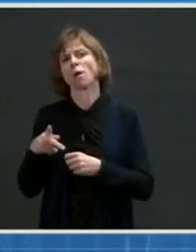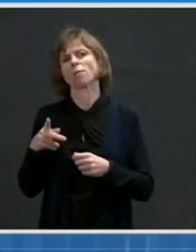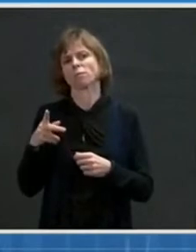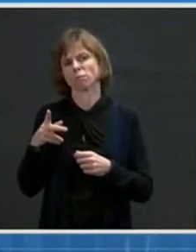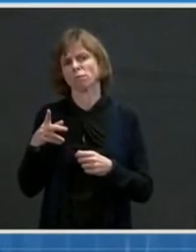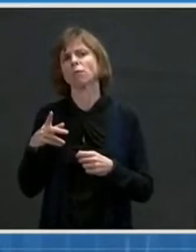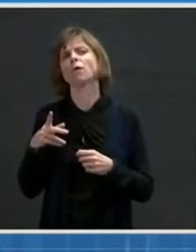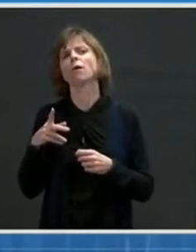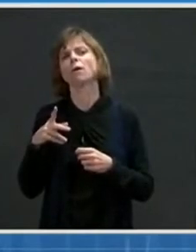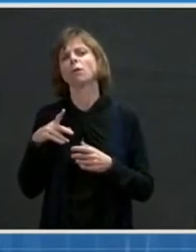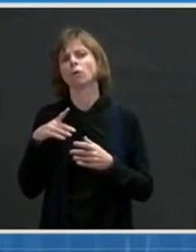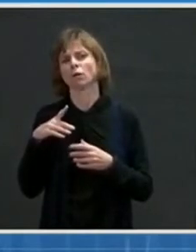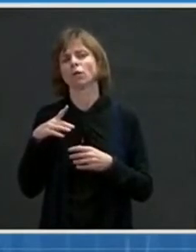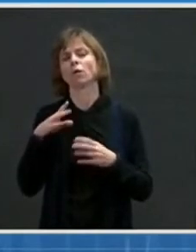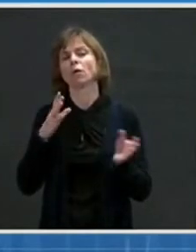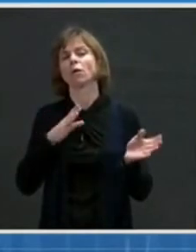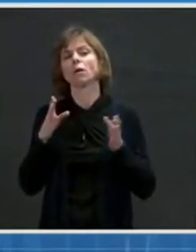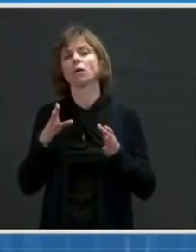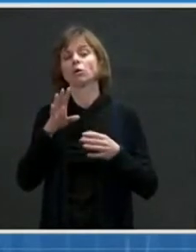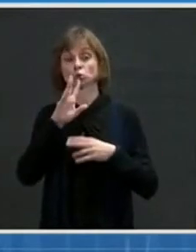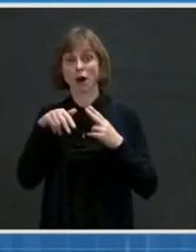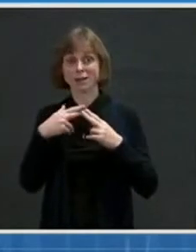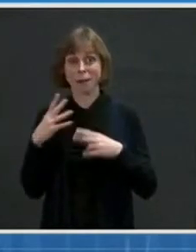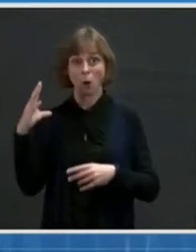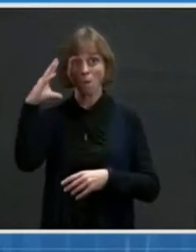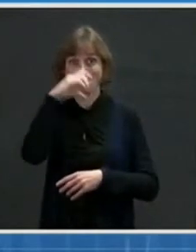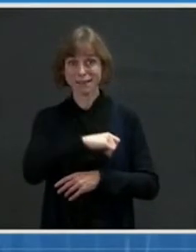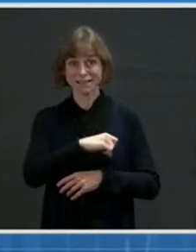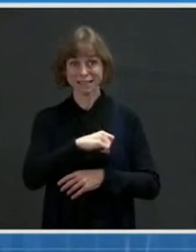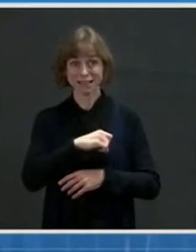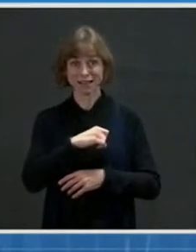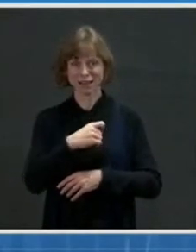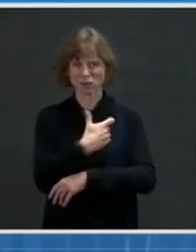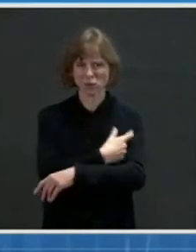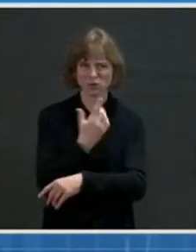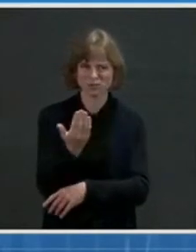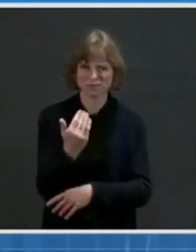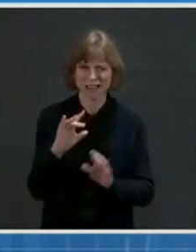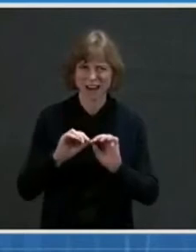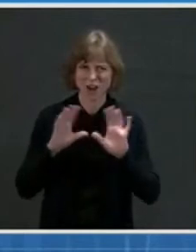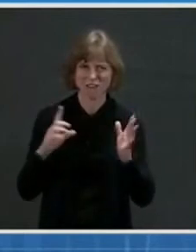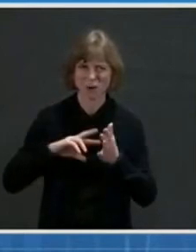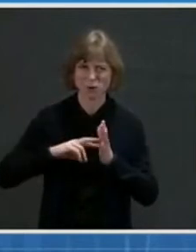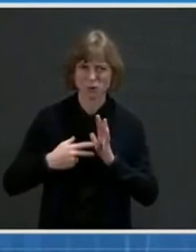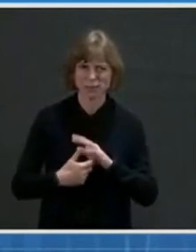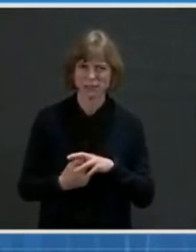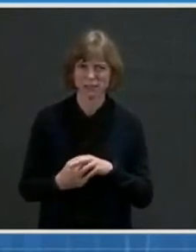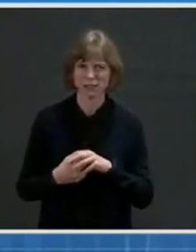VERSUS OTHERS, WE WILL FOLLOW UP WITH YOU AND ANSWER THOSE QUESTIONS.